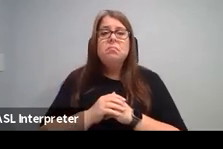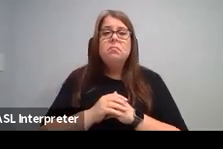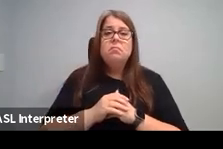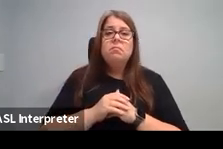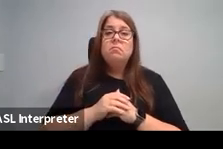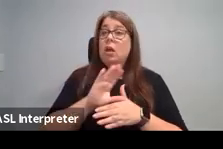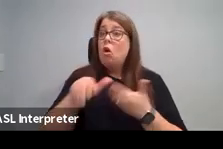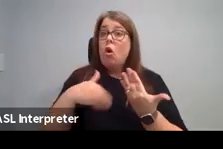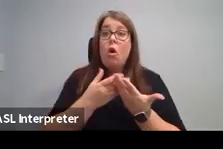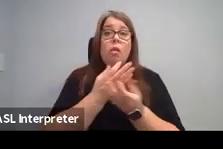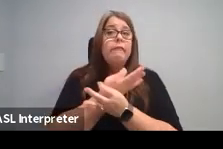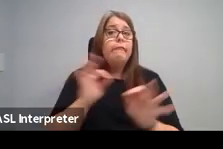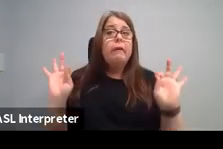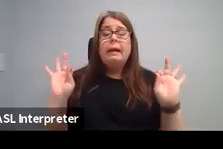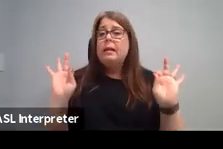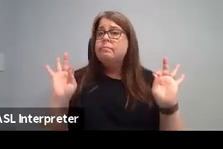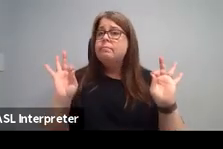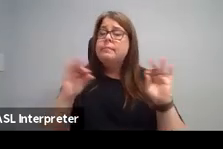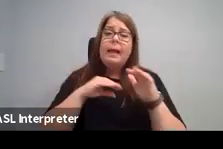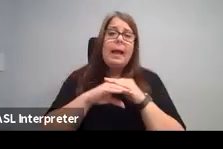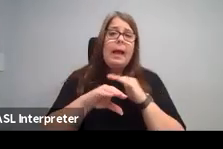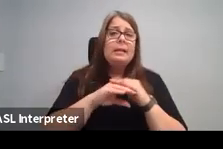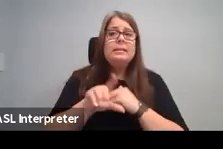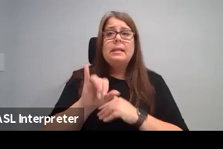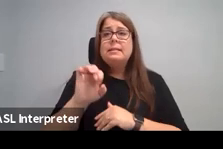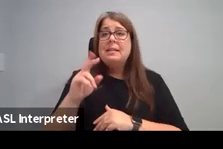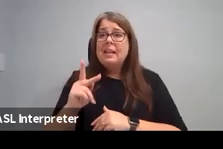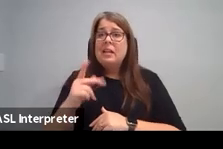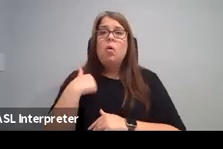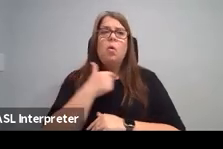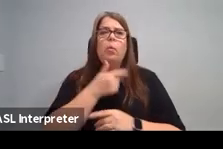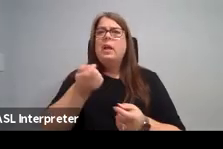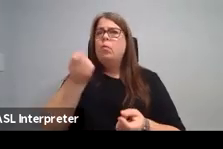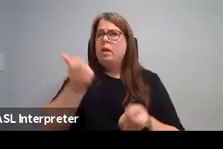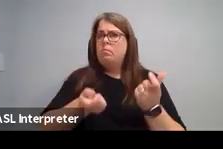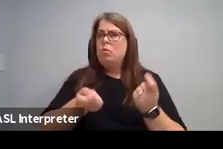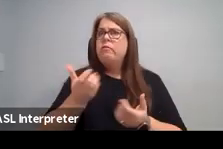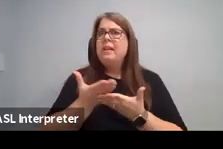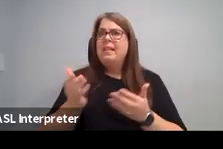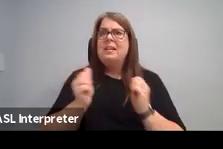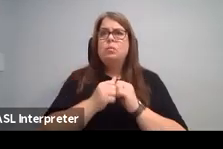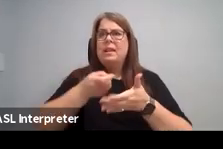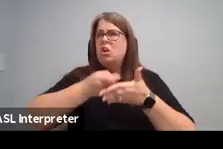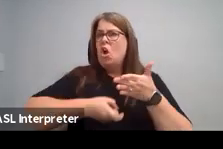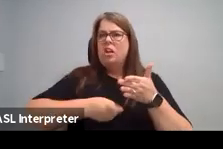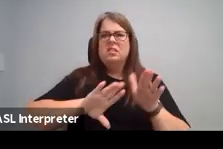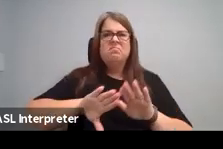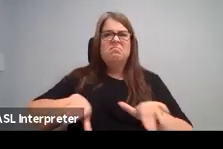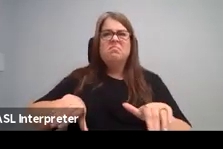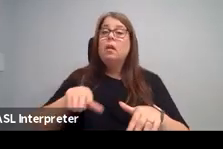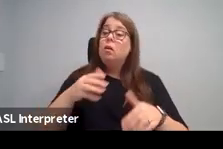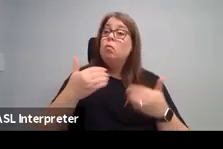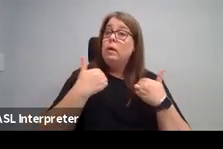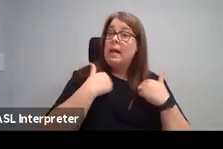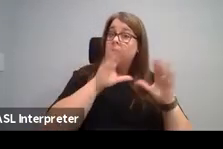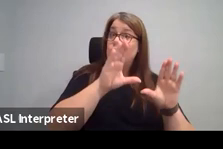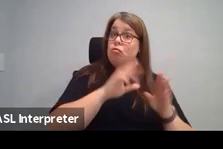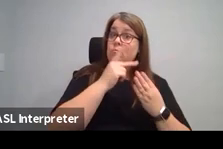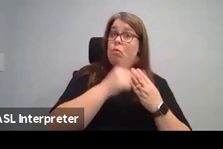Allison Frenzel : All open access links. We had to remove things that how to cost. So while there's some really great programs out there that are fee based um and your